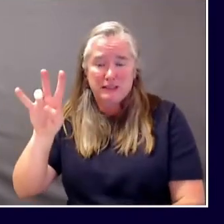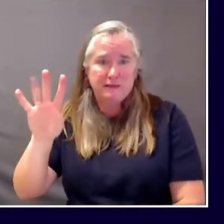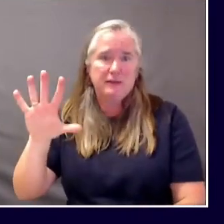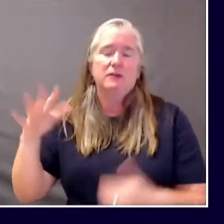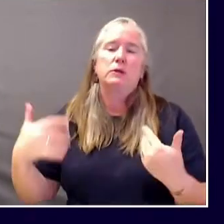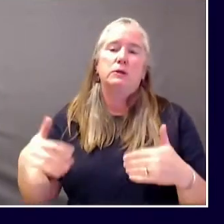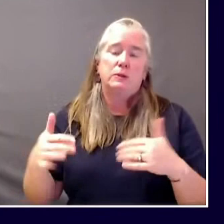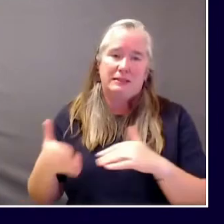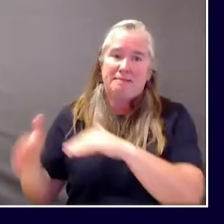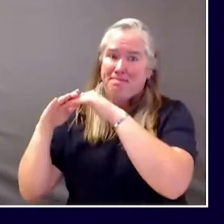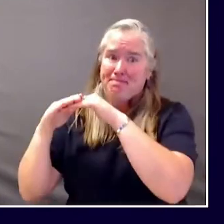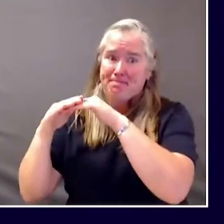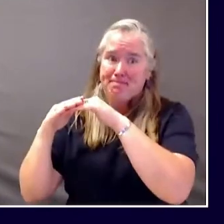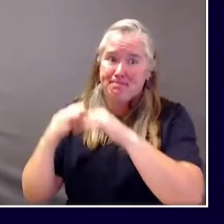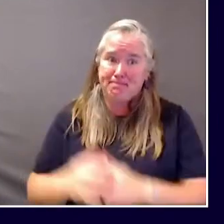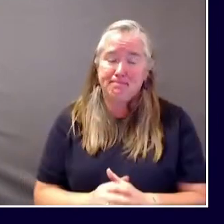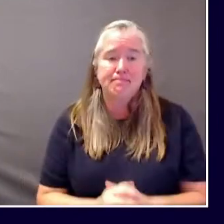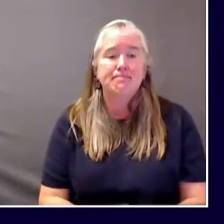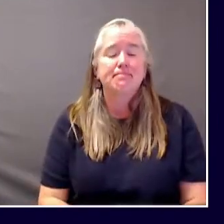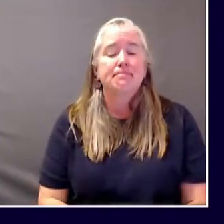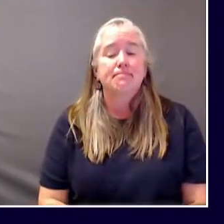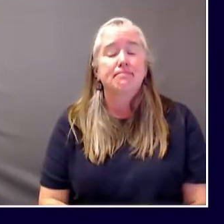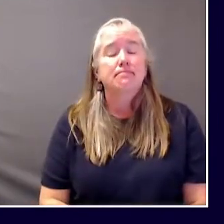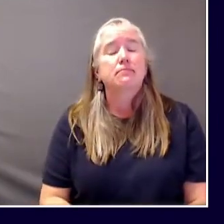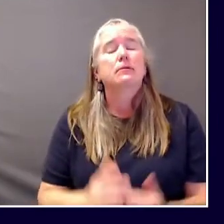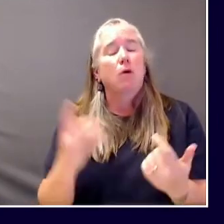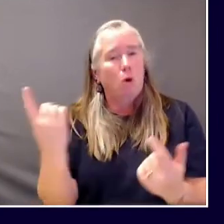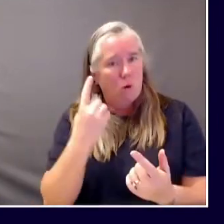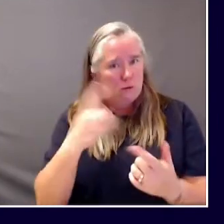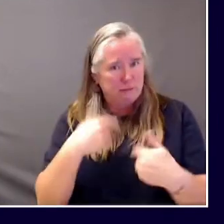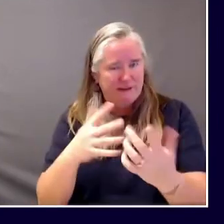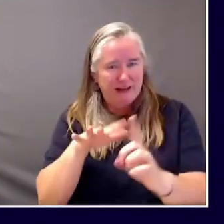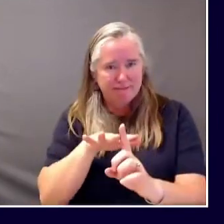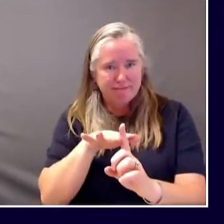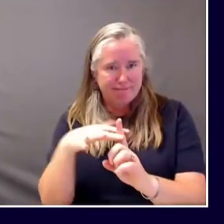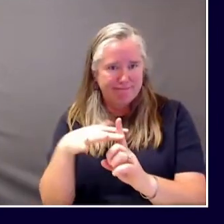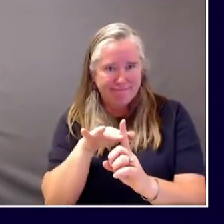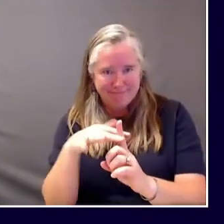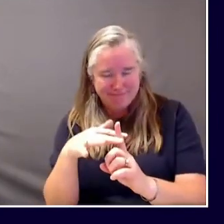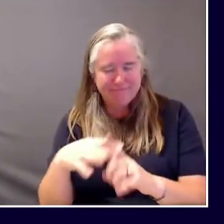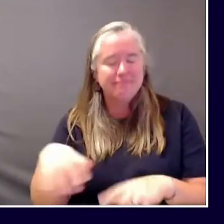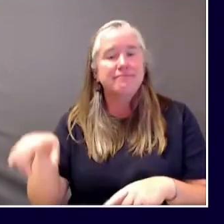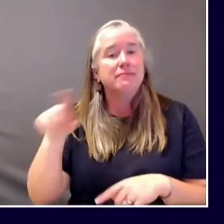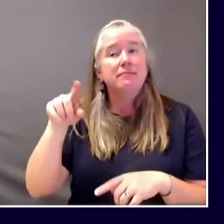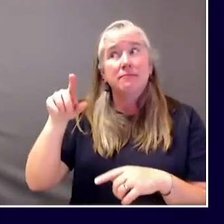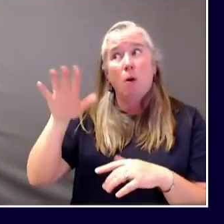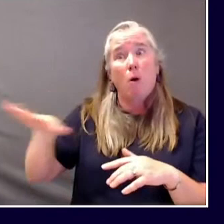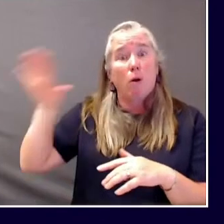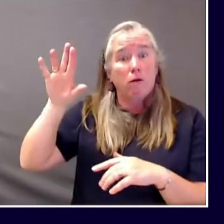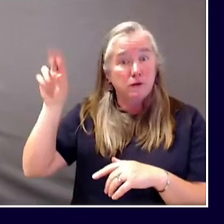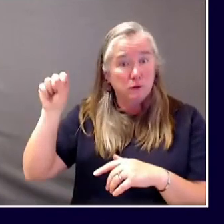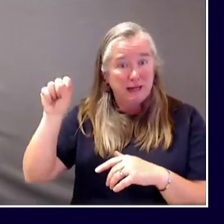that being said again context does matter